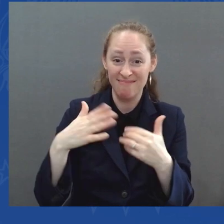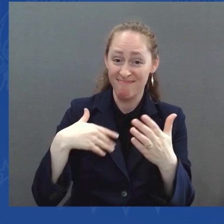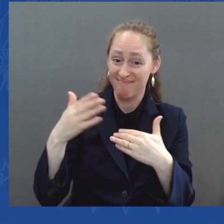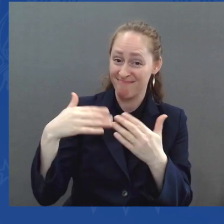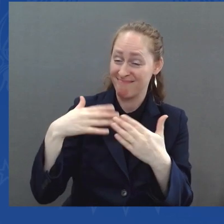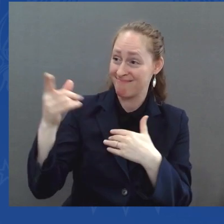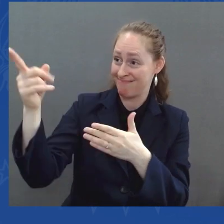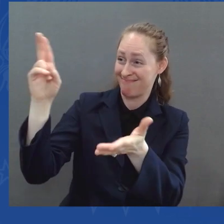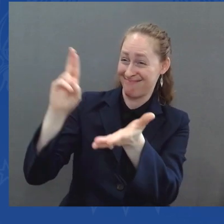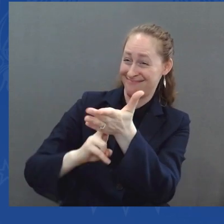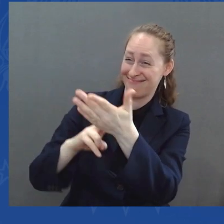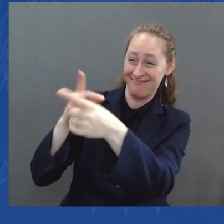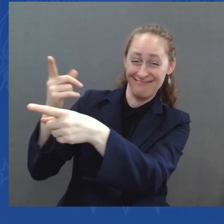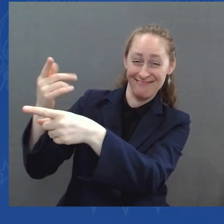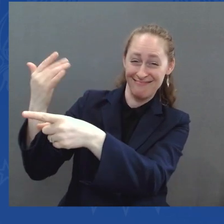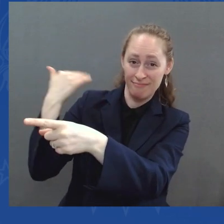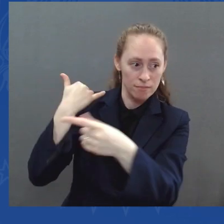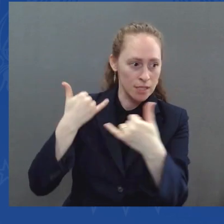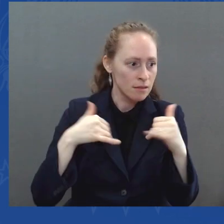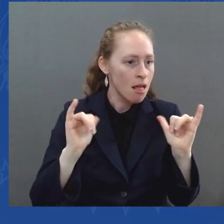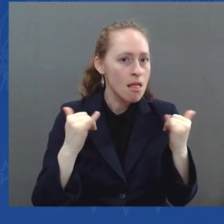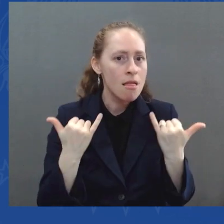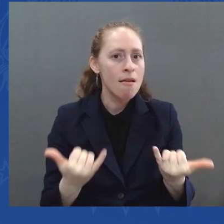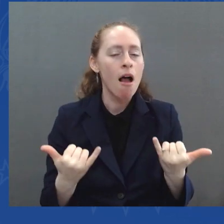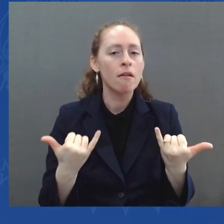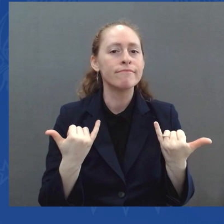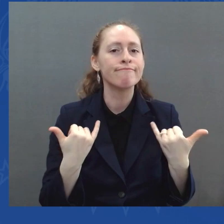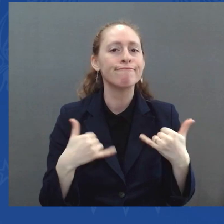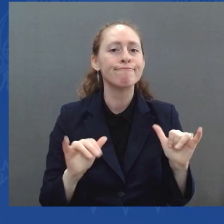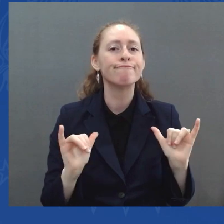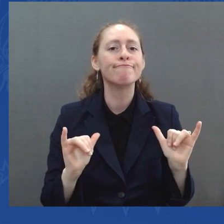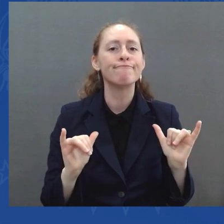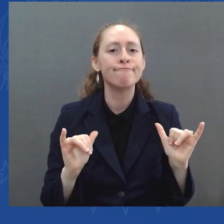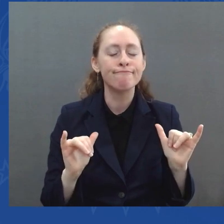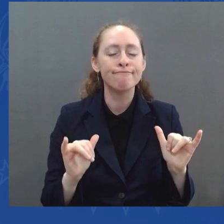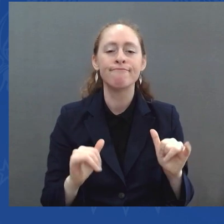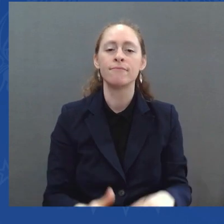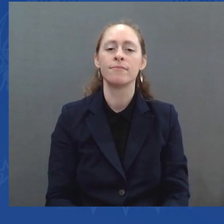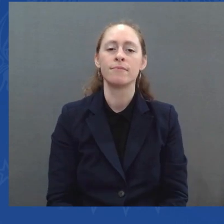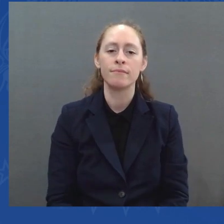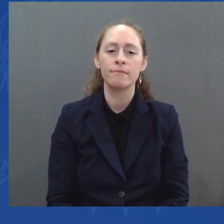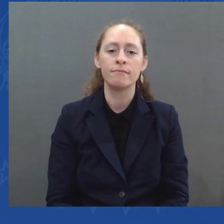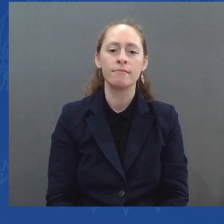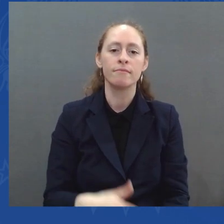sabotaged from the previous administration, over 70 attempts to repeal the law